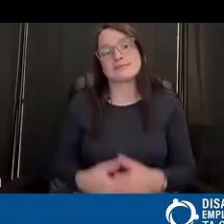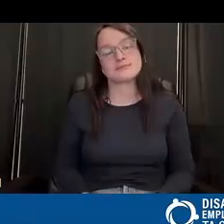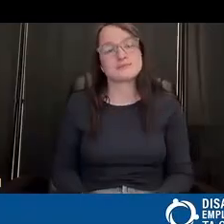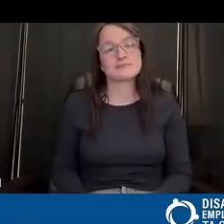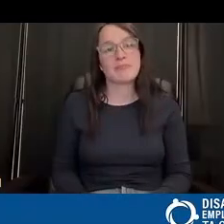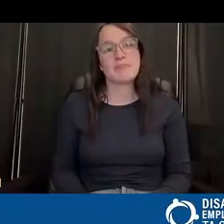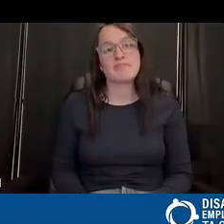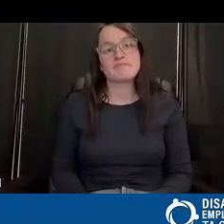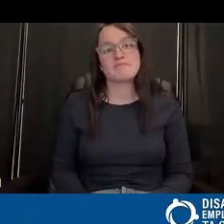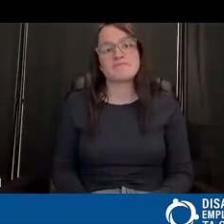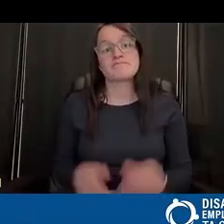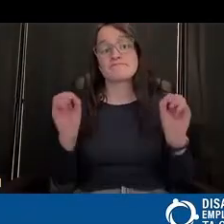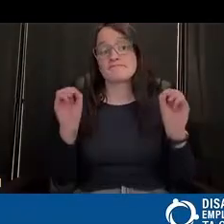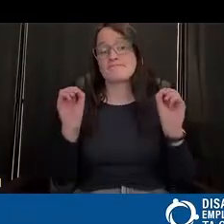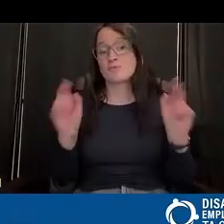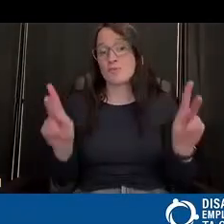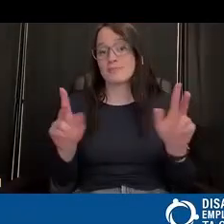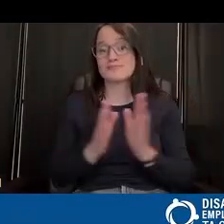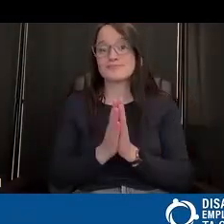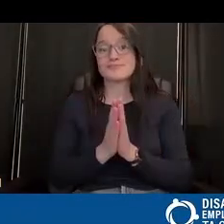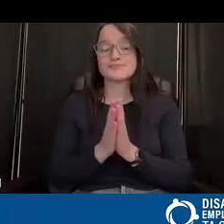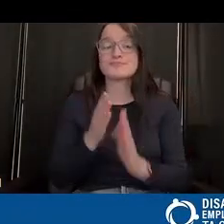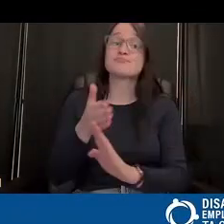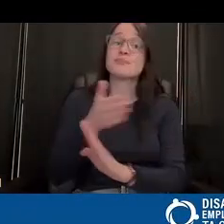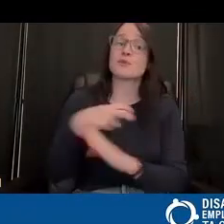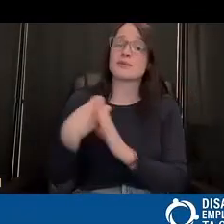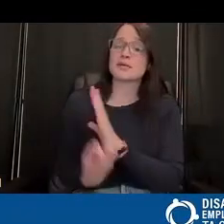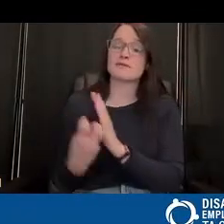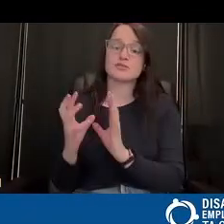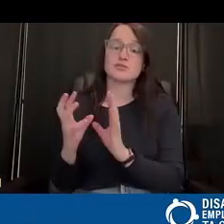All right. So uh before we dive in, just want to make sure everyone knows about